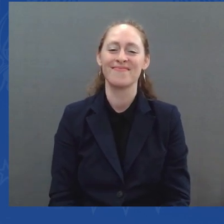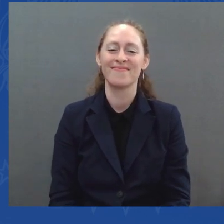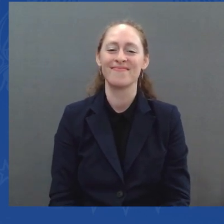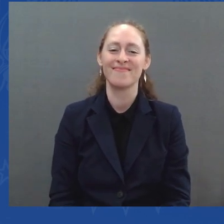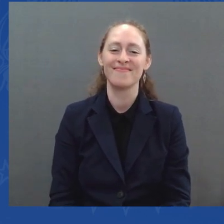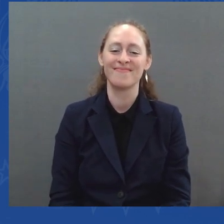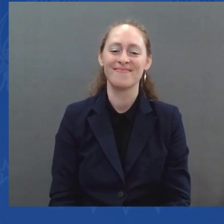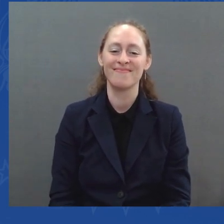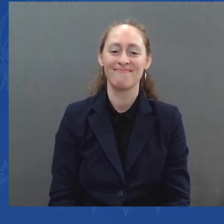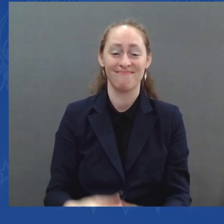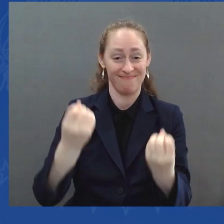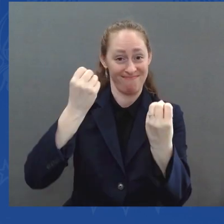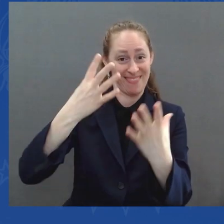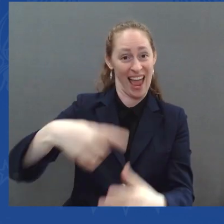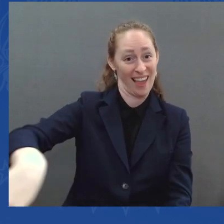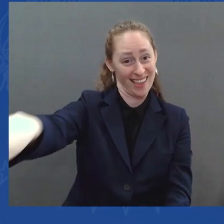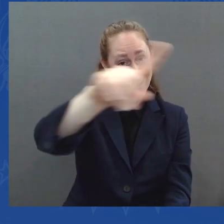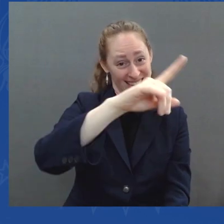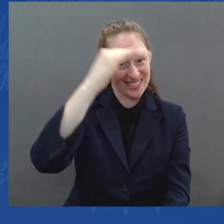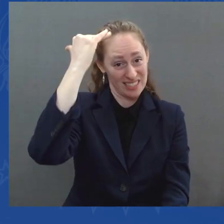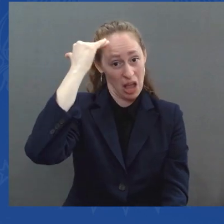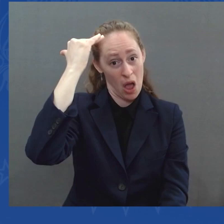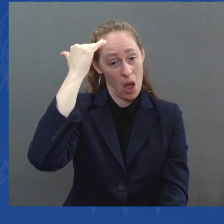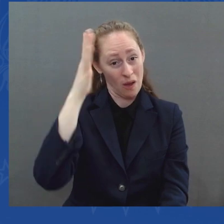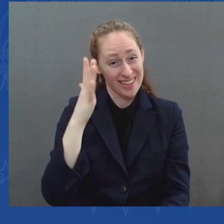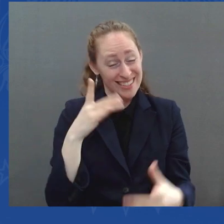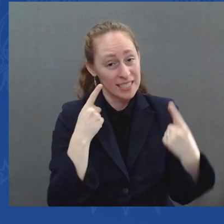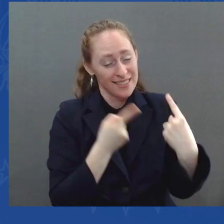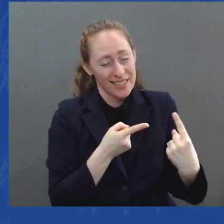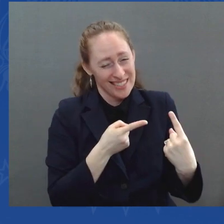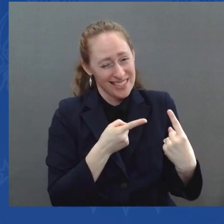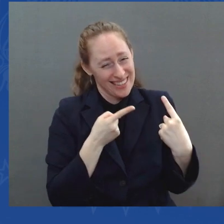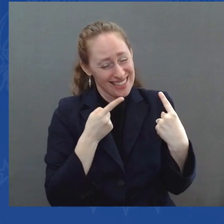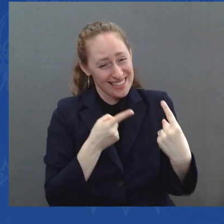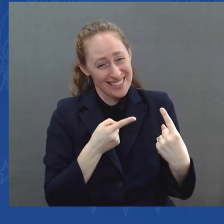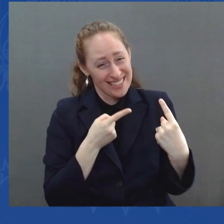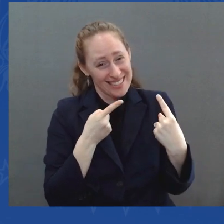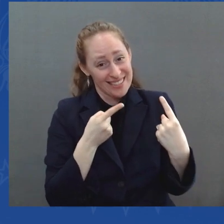You can get a lot of testimony here in case folks haven't heard.